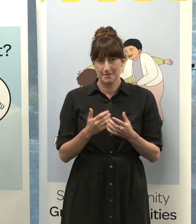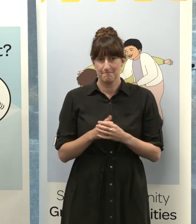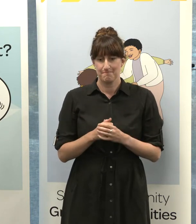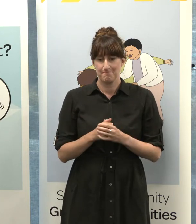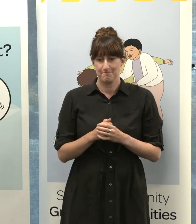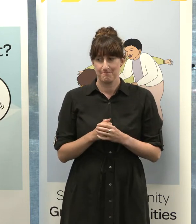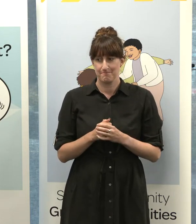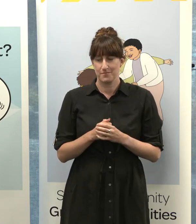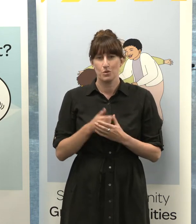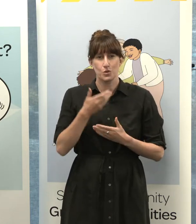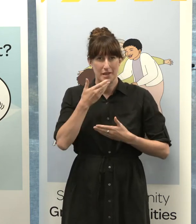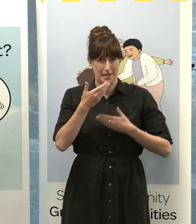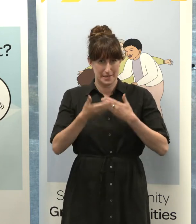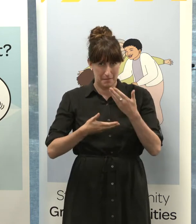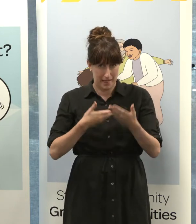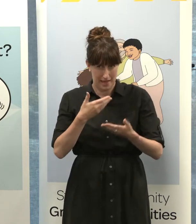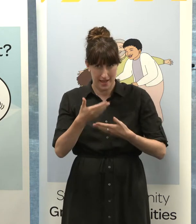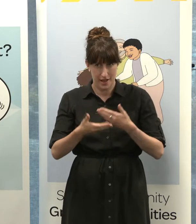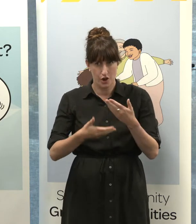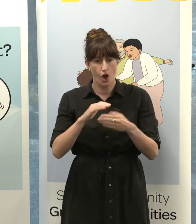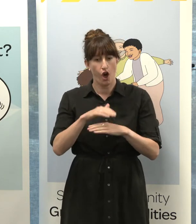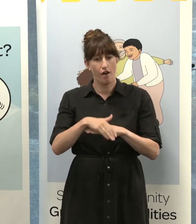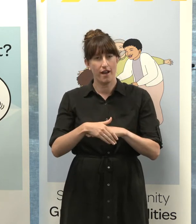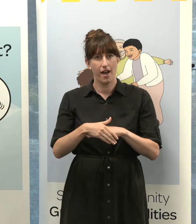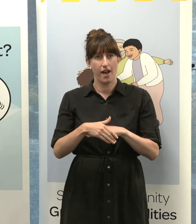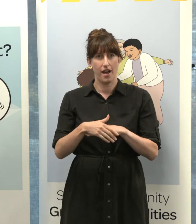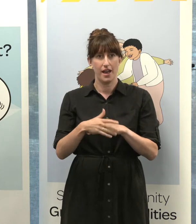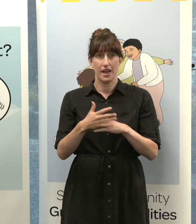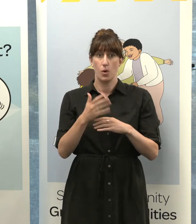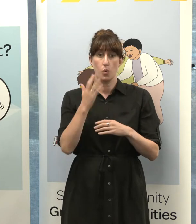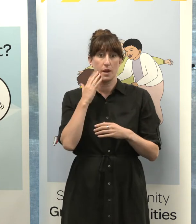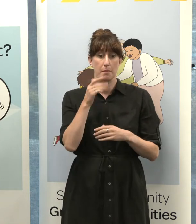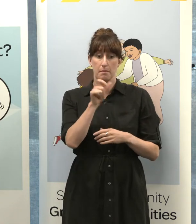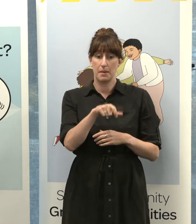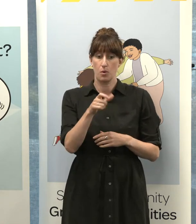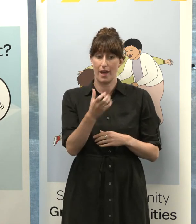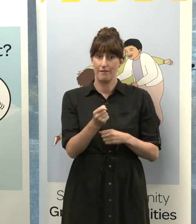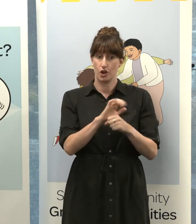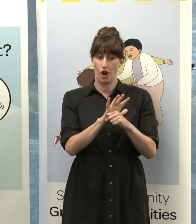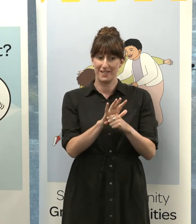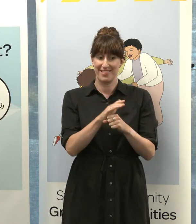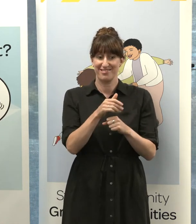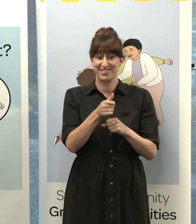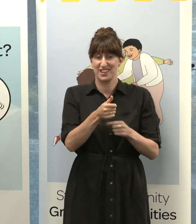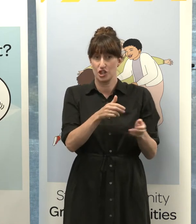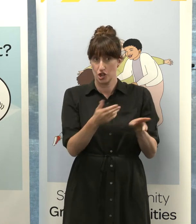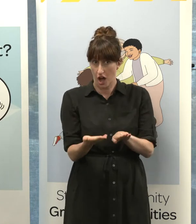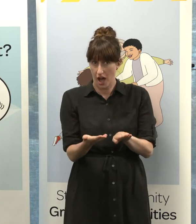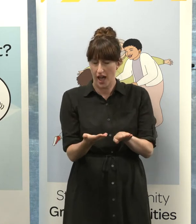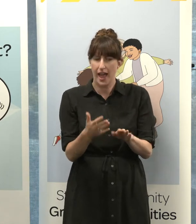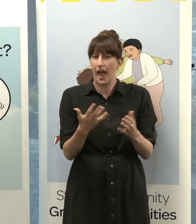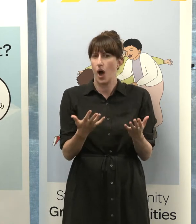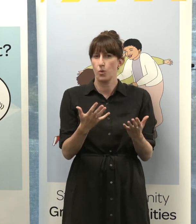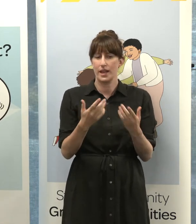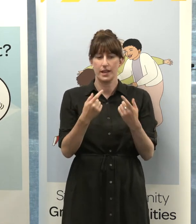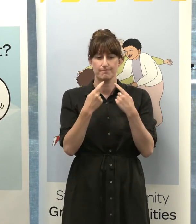would like to cover. First, and bear with me on thi,